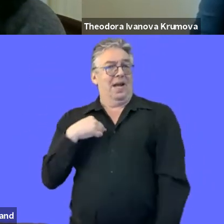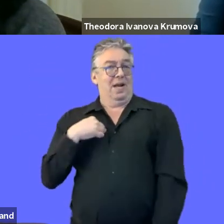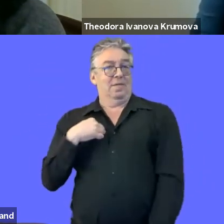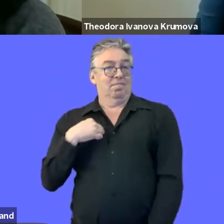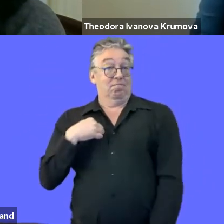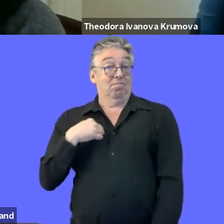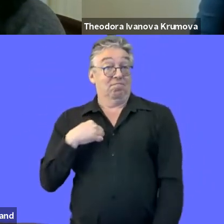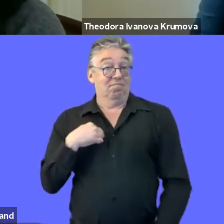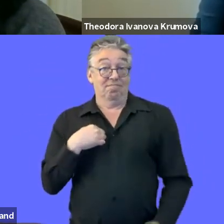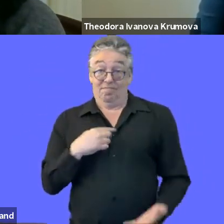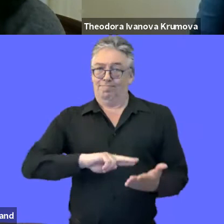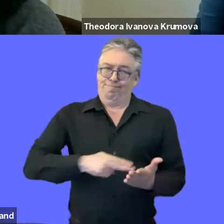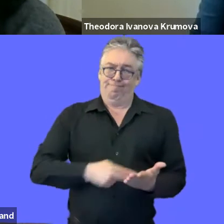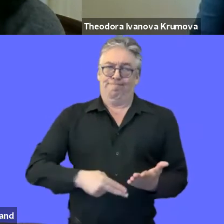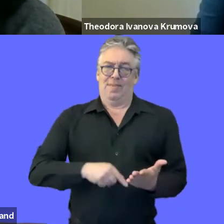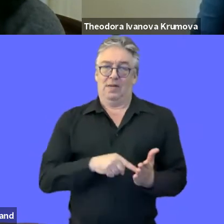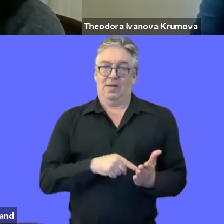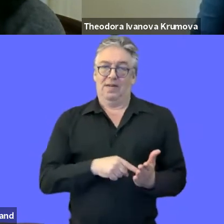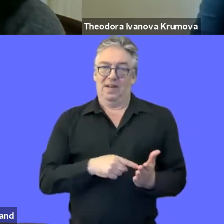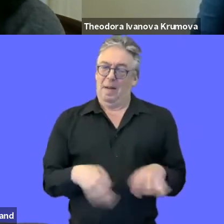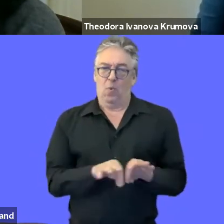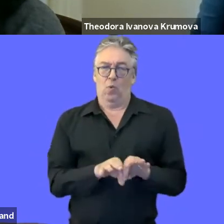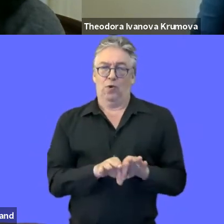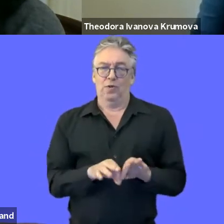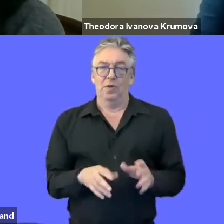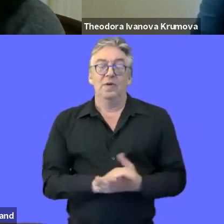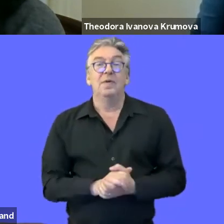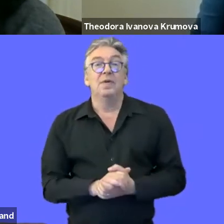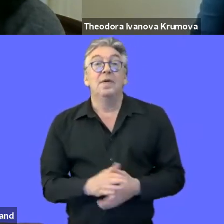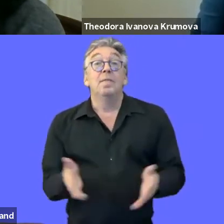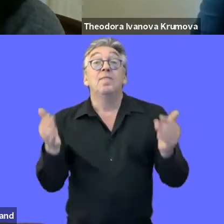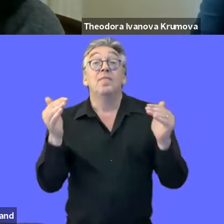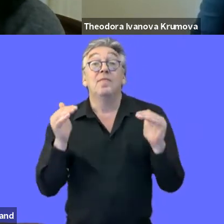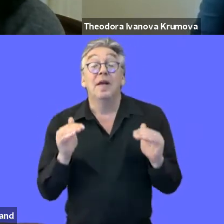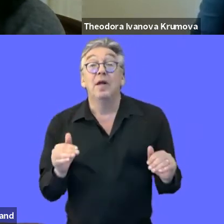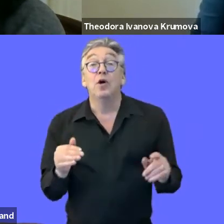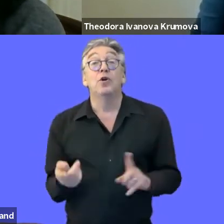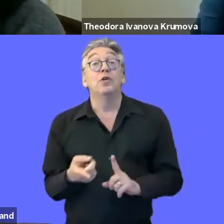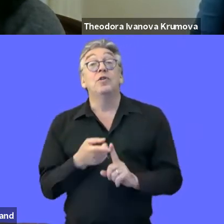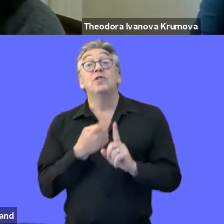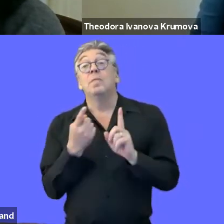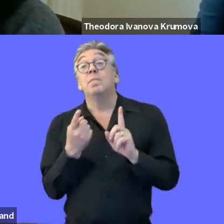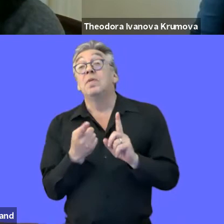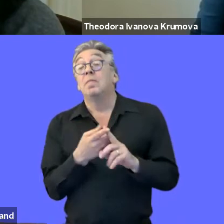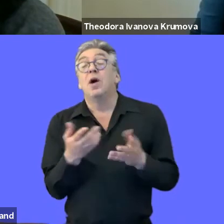and then we realize their situation for instance, if a person is in detention